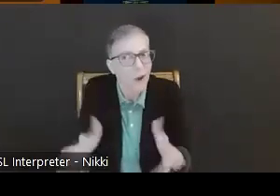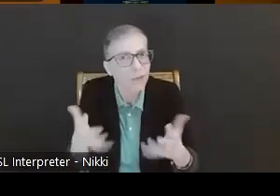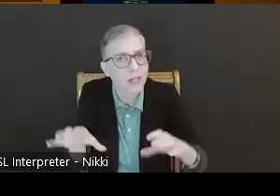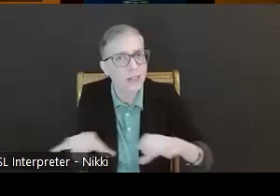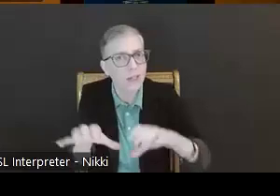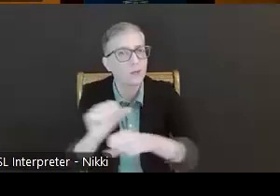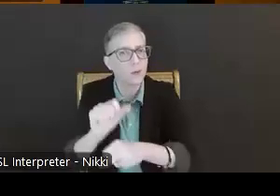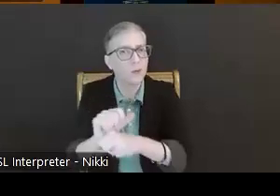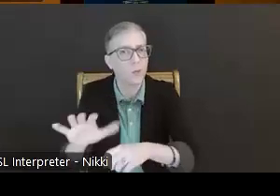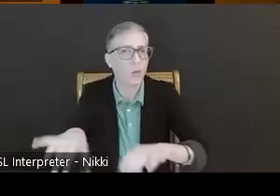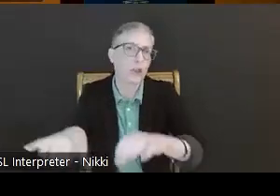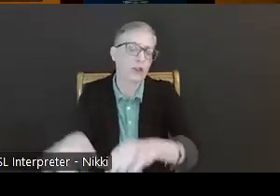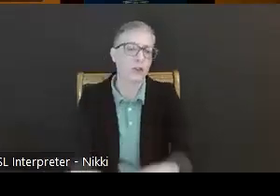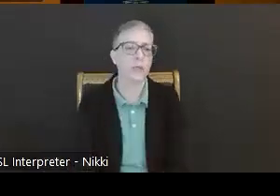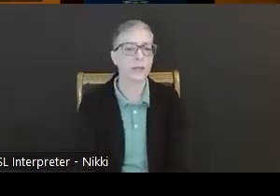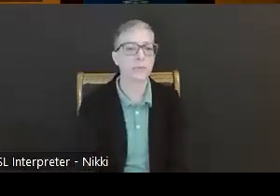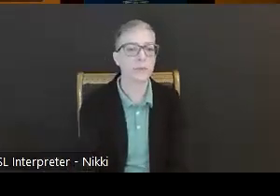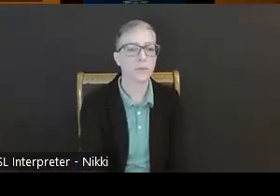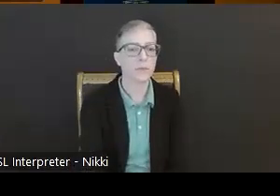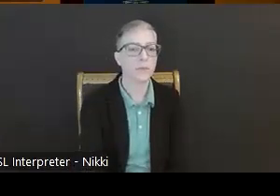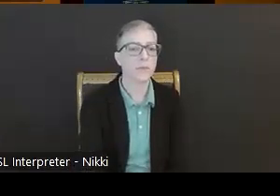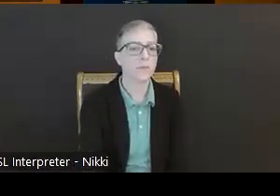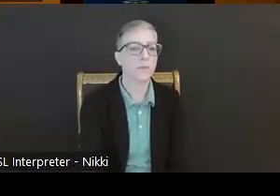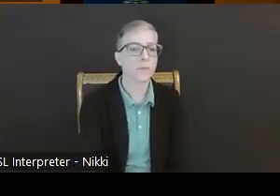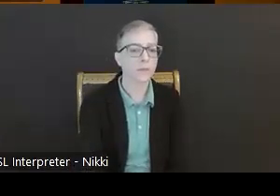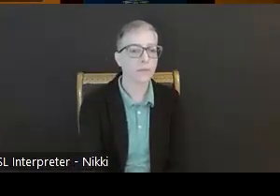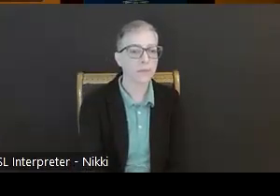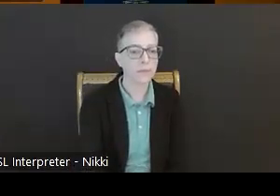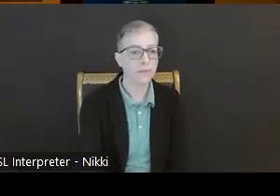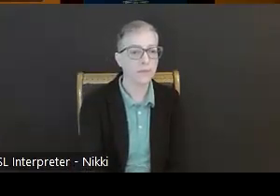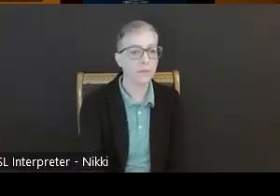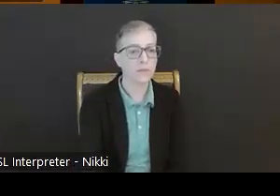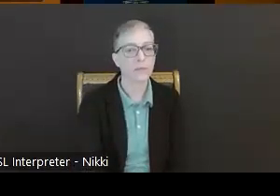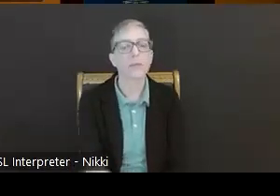um and to speak a little bit to my work that Steve mentioned you know in the community I worked for a